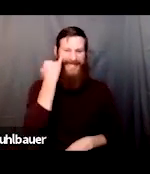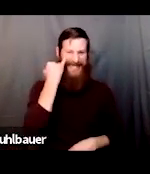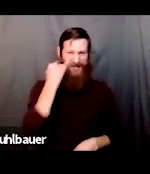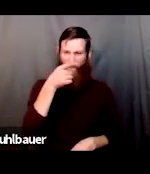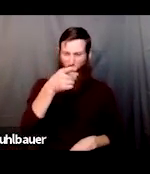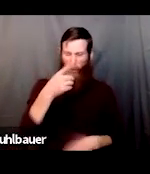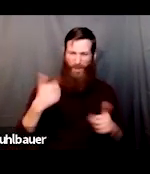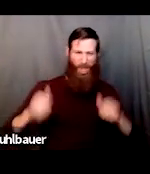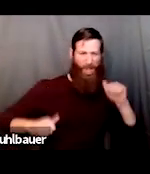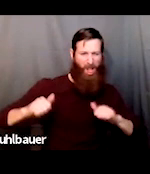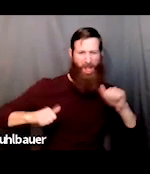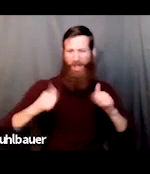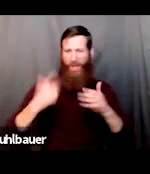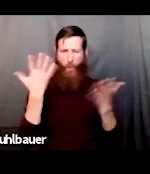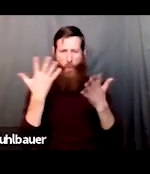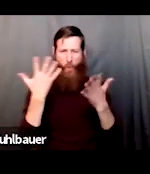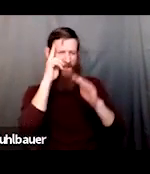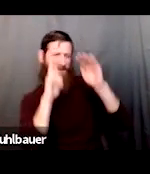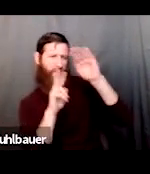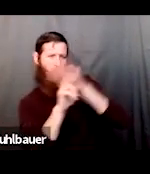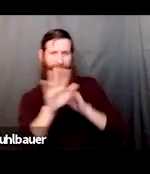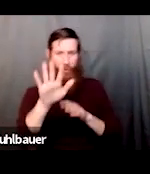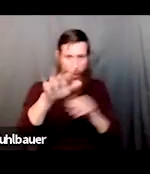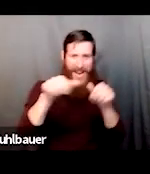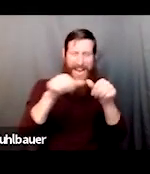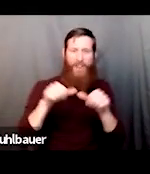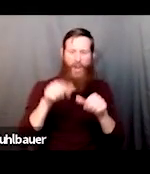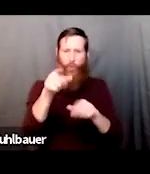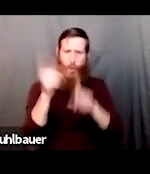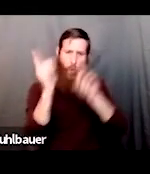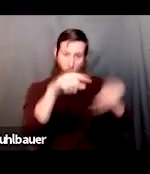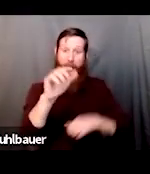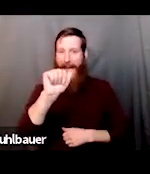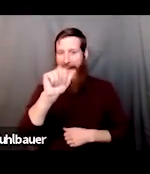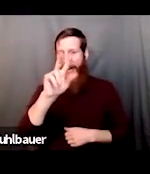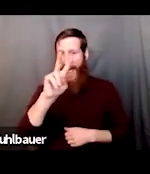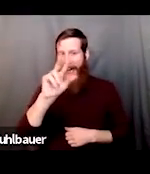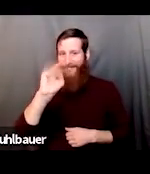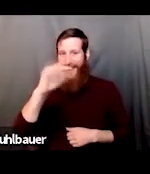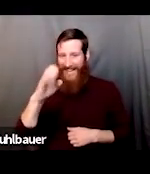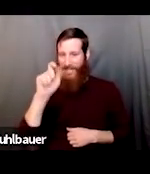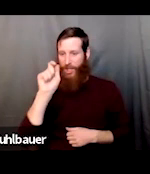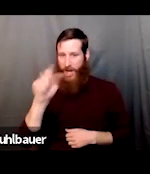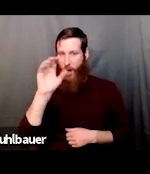If you are unsure which avalanche center forecasts for the area you are You can always go to avalanche.org the photo up here is this top corner.